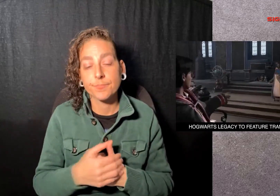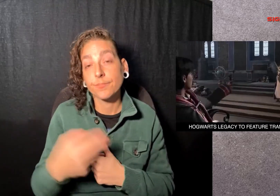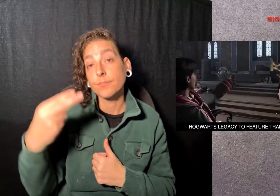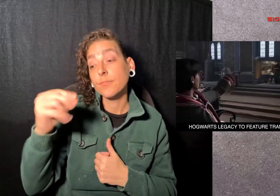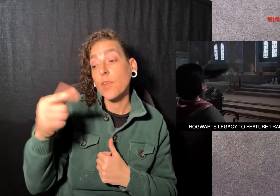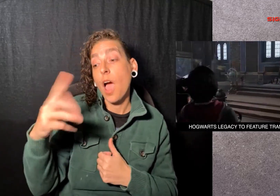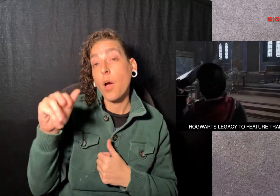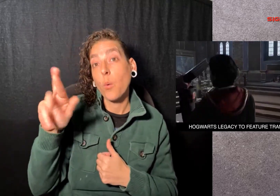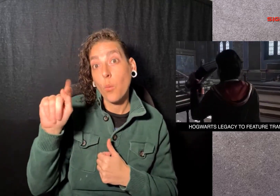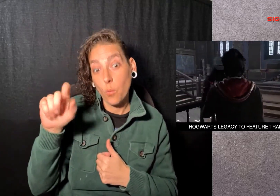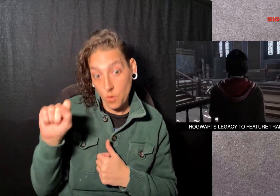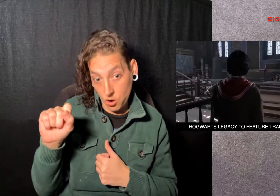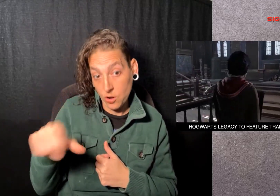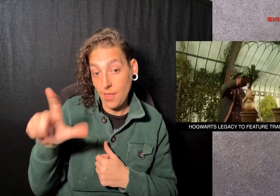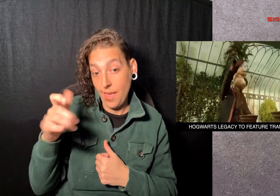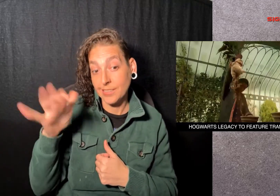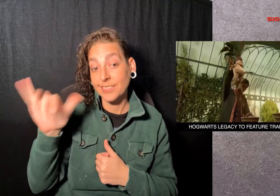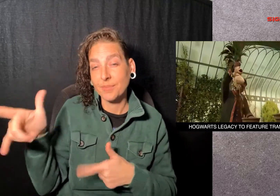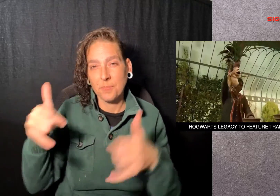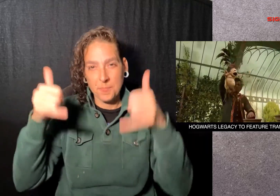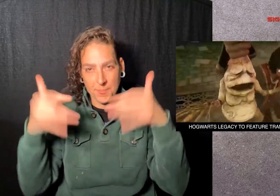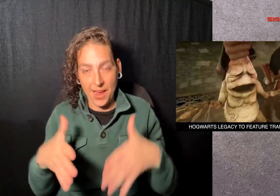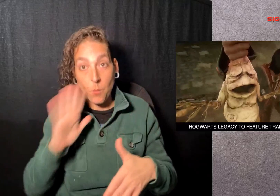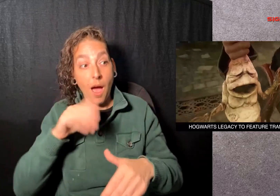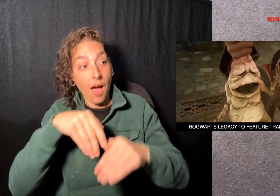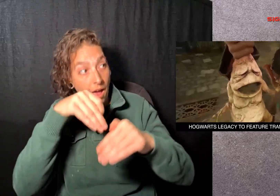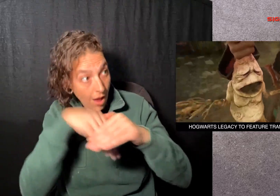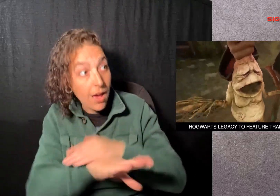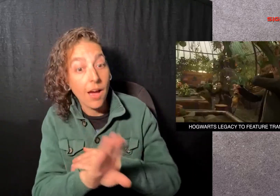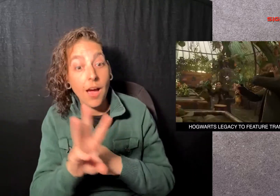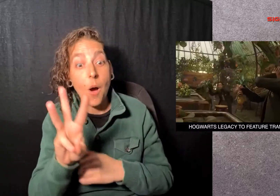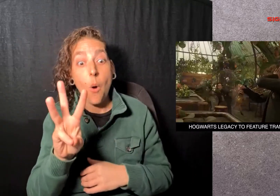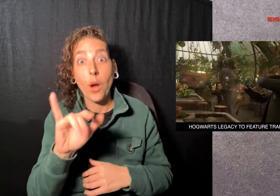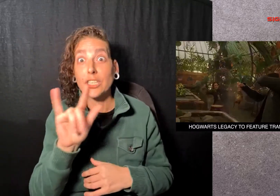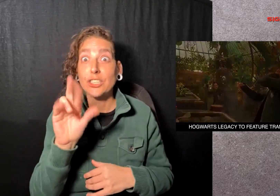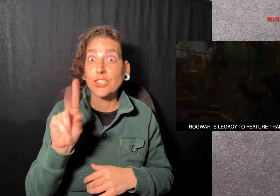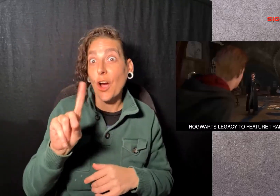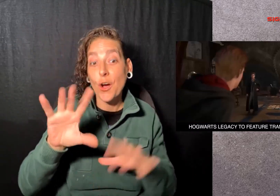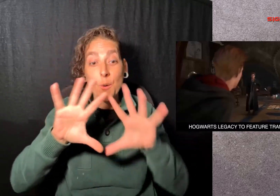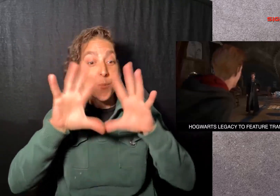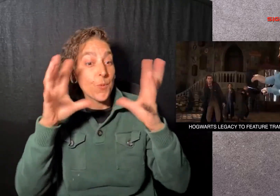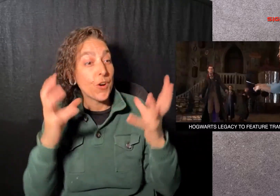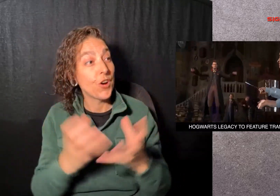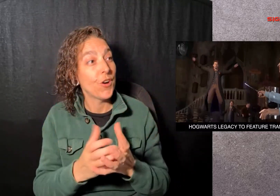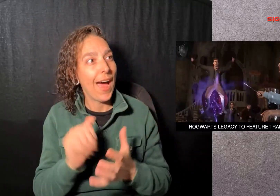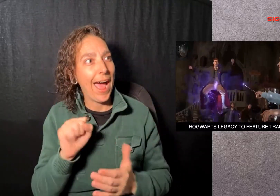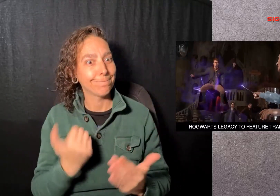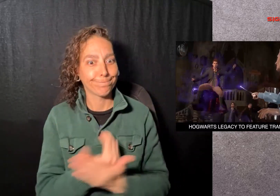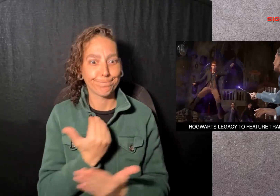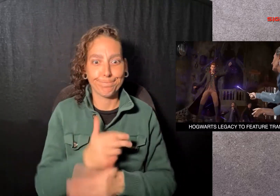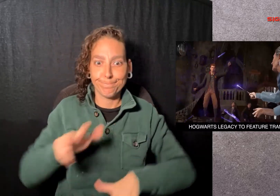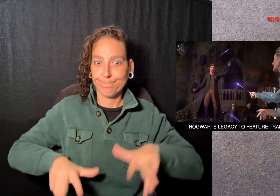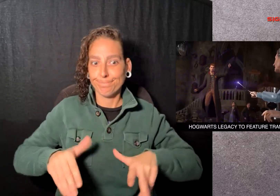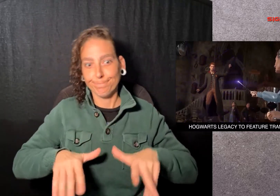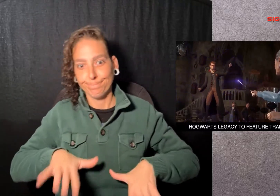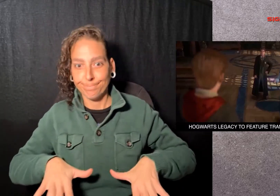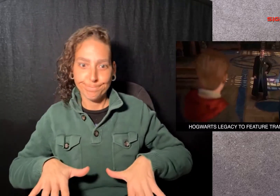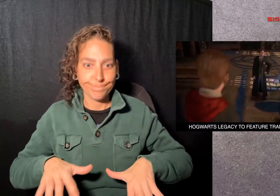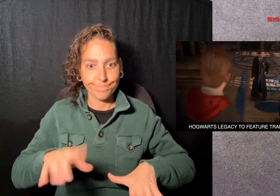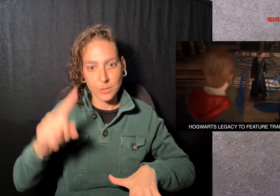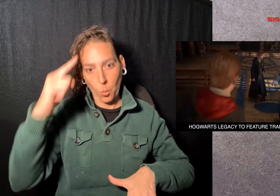Hogwarts Legacy players will enter the wizarding world as a novice wizard from more than 100